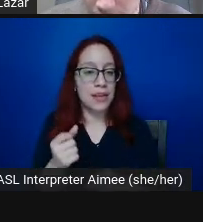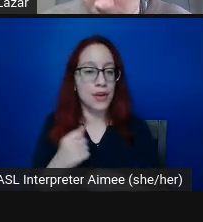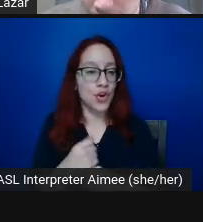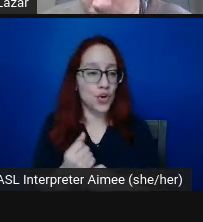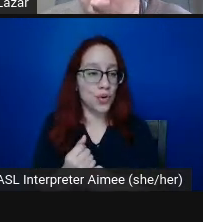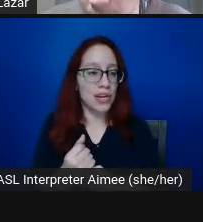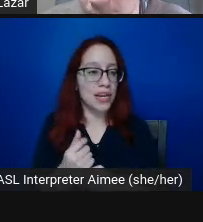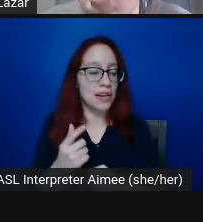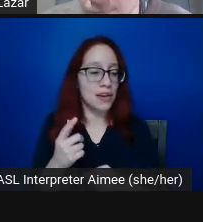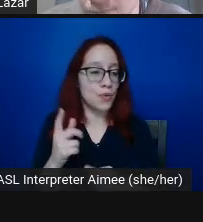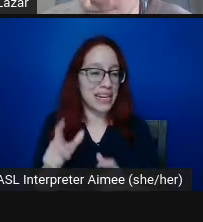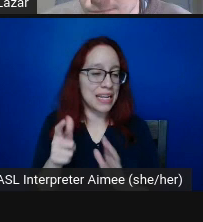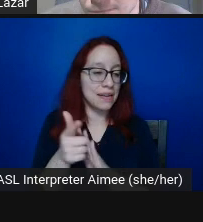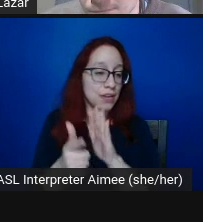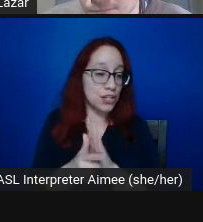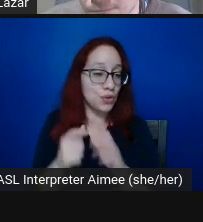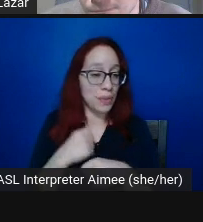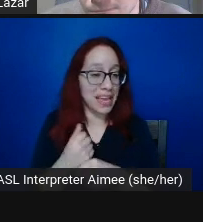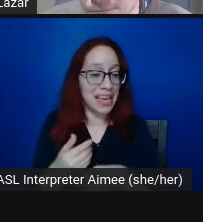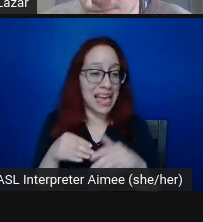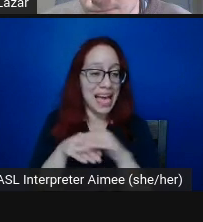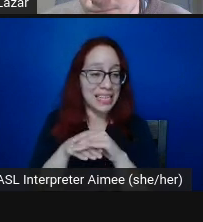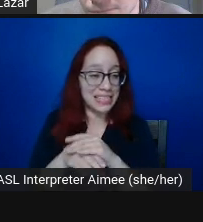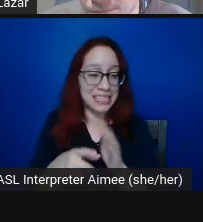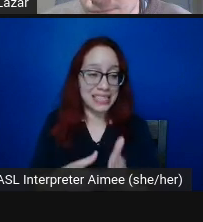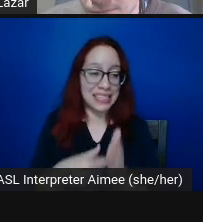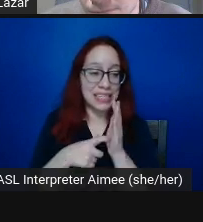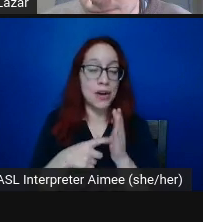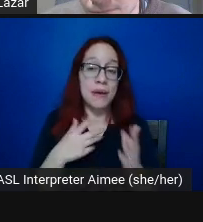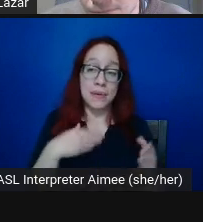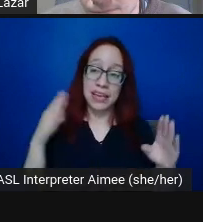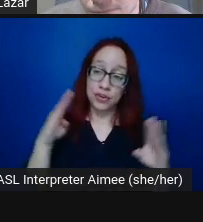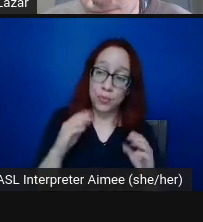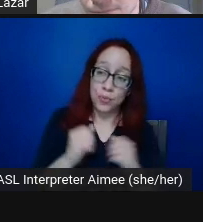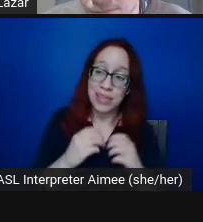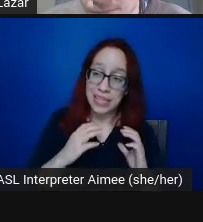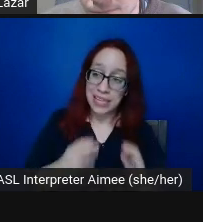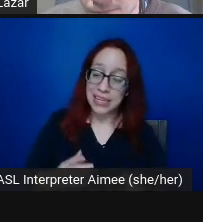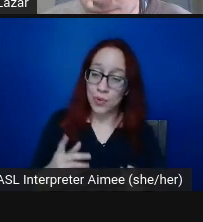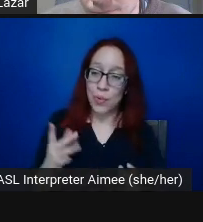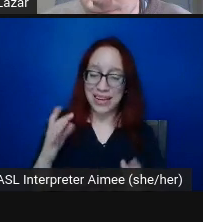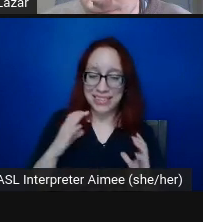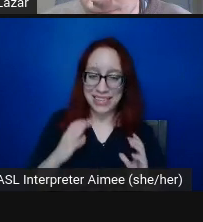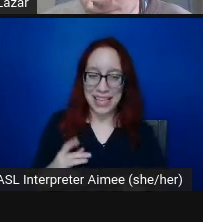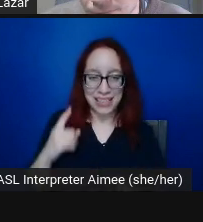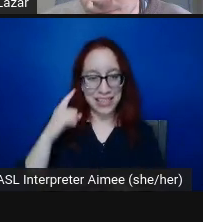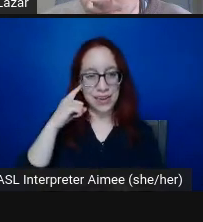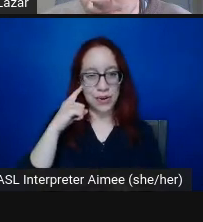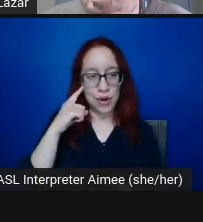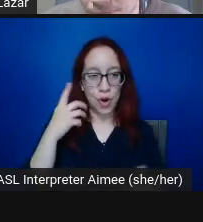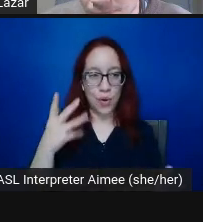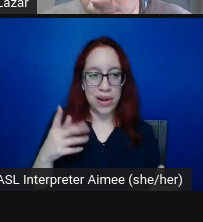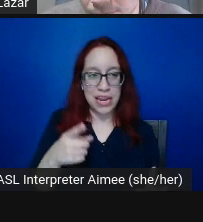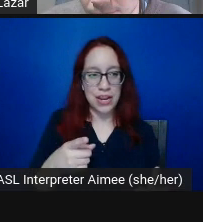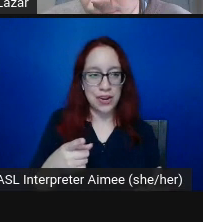worldwide, you can get into trouble with your client as they assumed that you are already paying attention